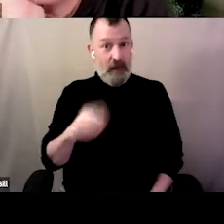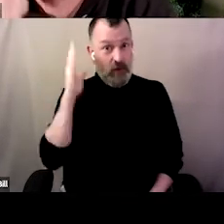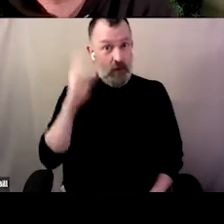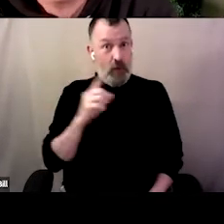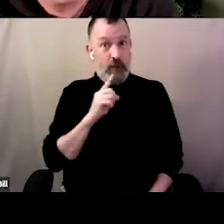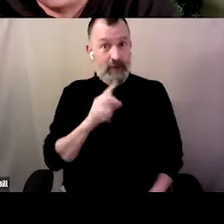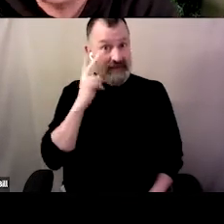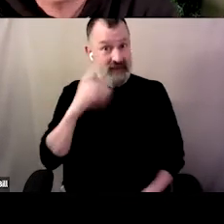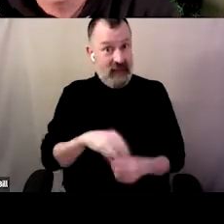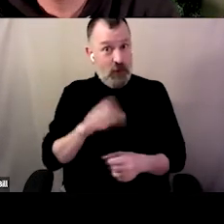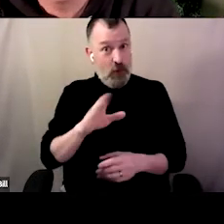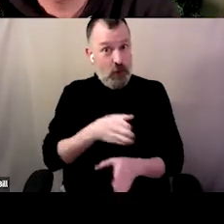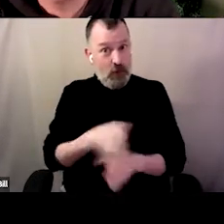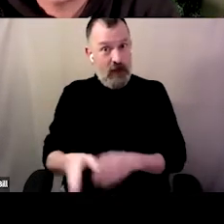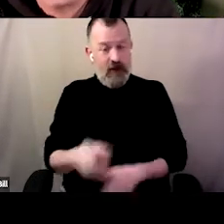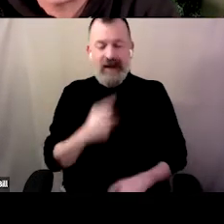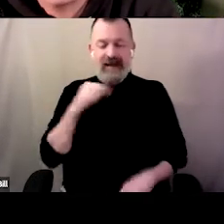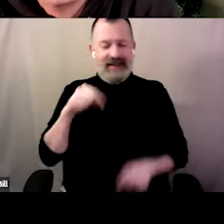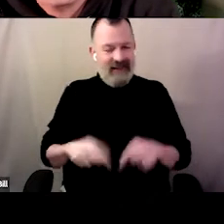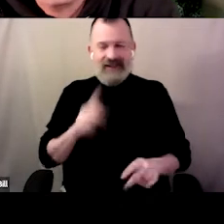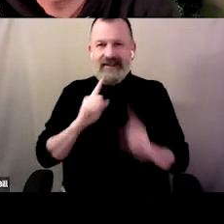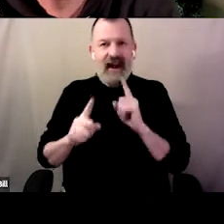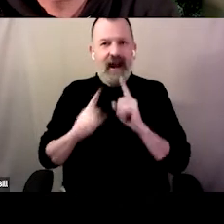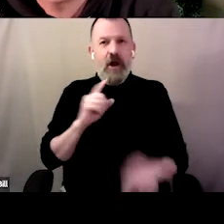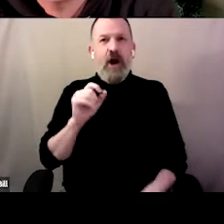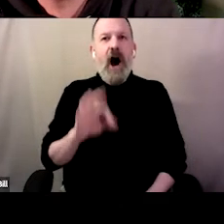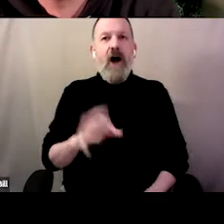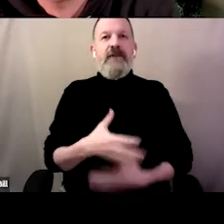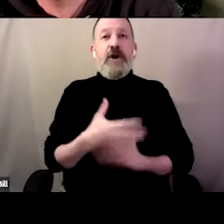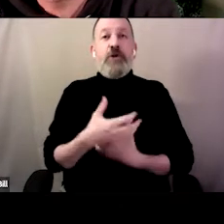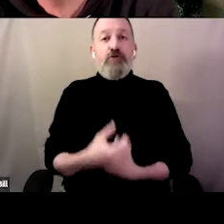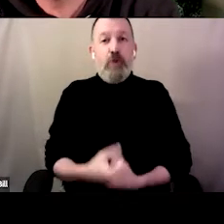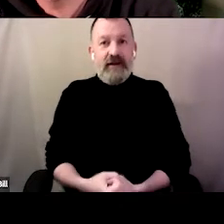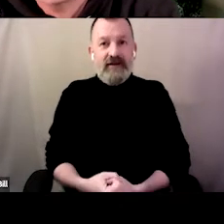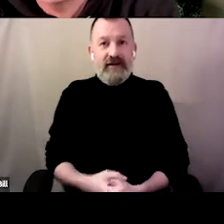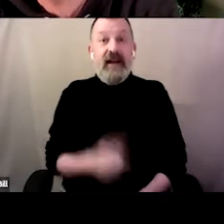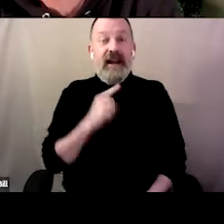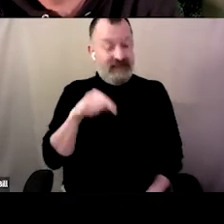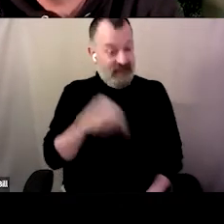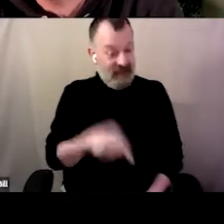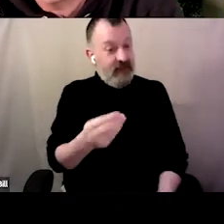is this whole dialogue about trust is this information I'm seeing is an integral or not.